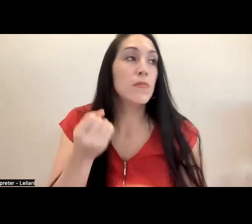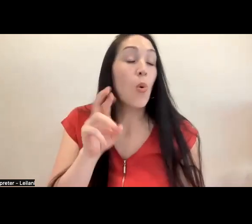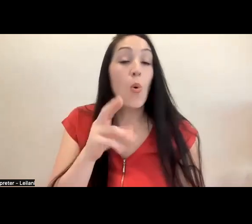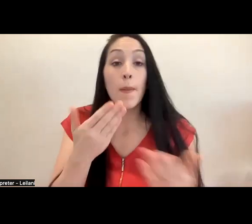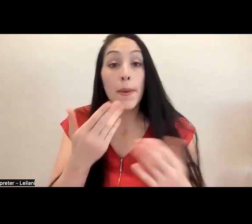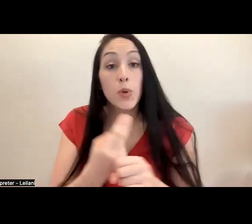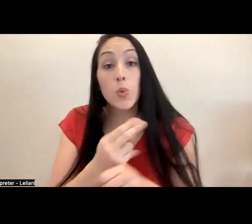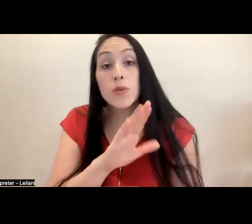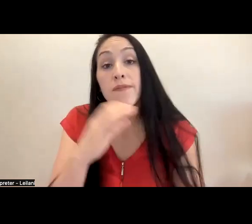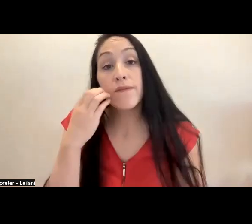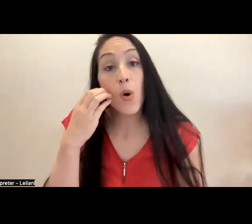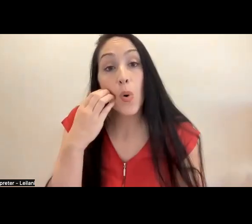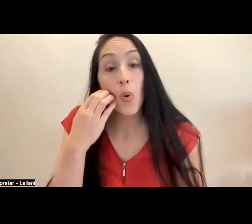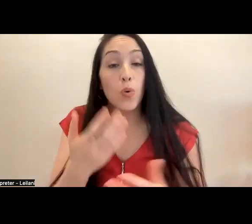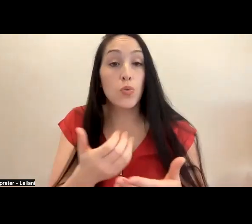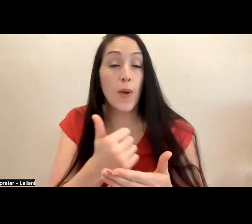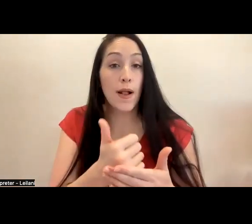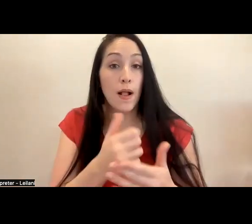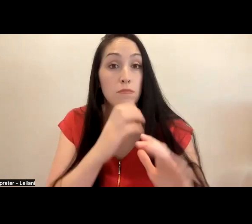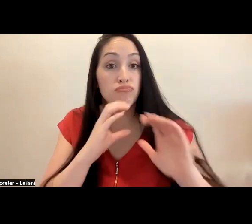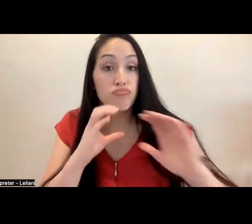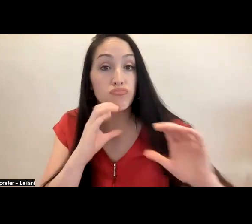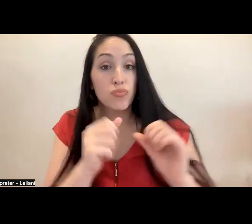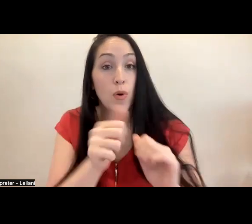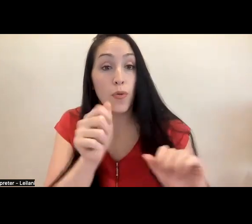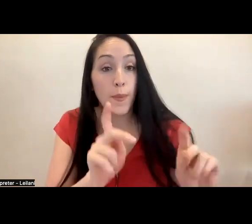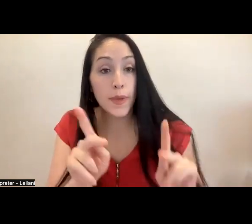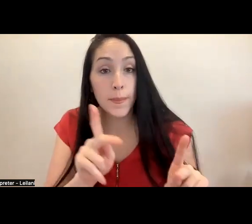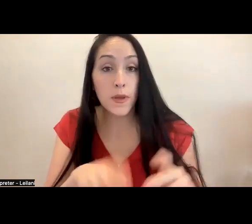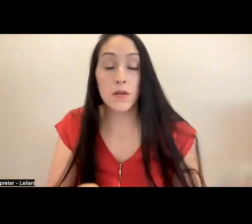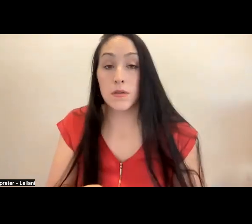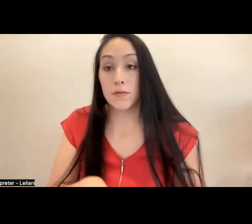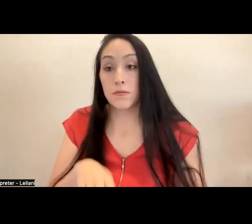11:25:17 Communication, then a cell phone and a cell phone plan would be a qualified